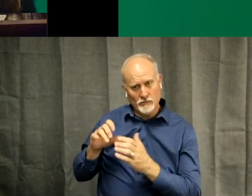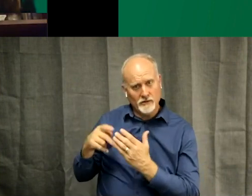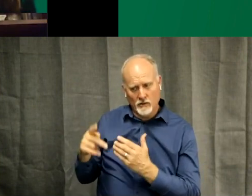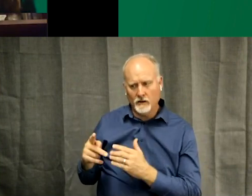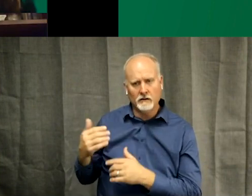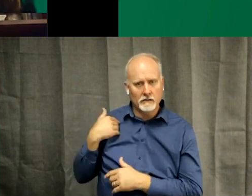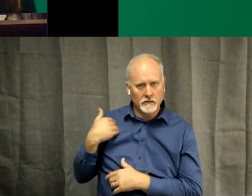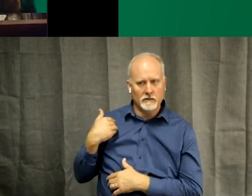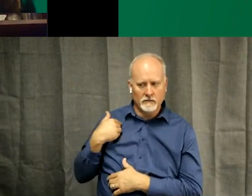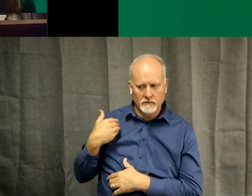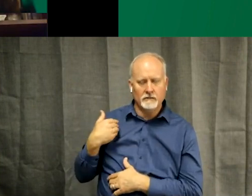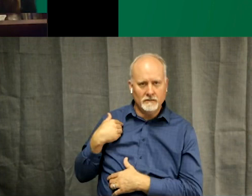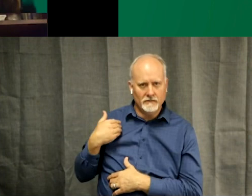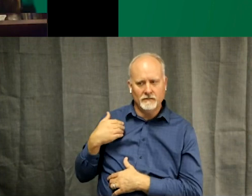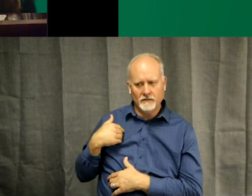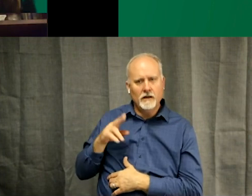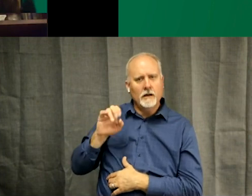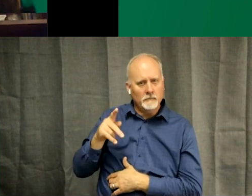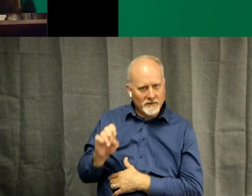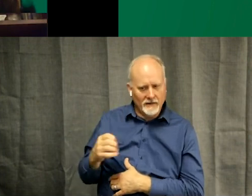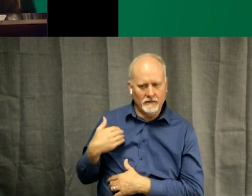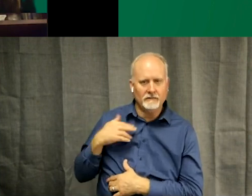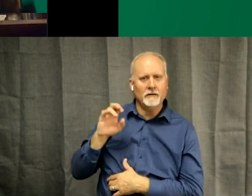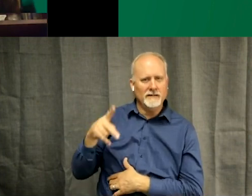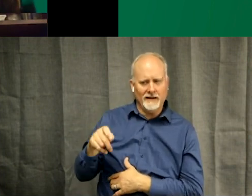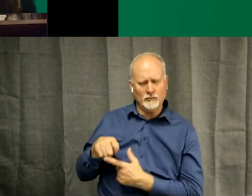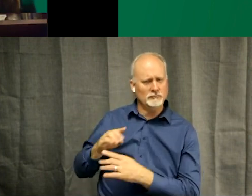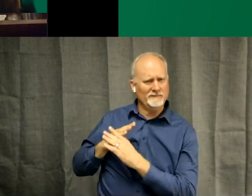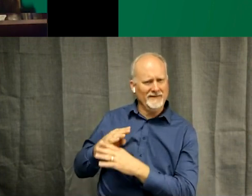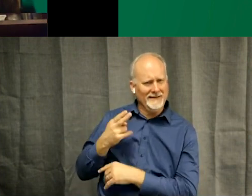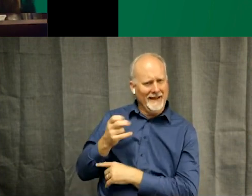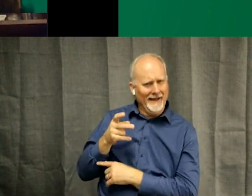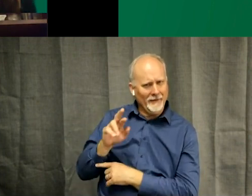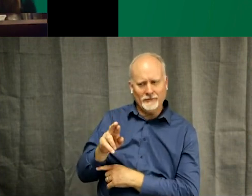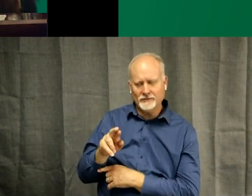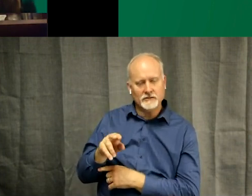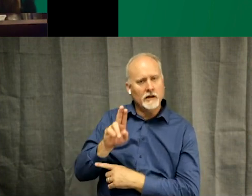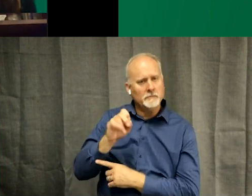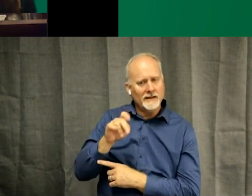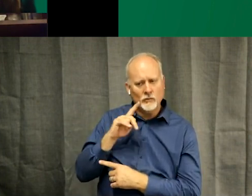including the repair security holes to keep out hackers updates remove viruses that prevent your